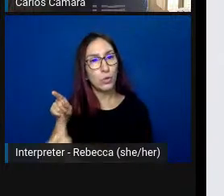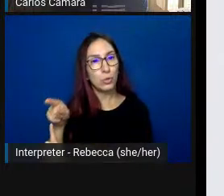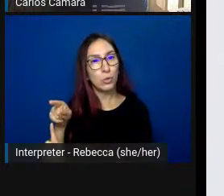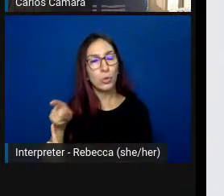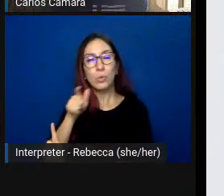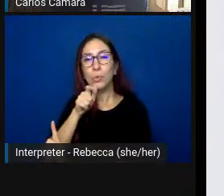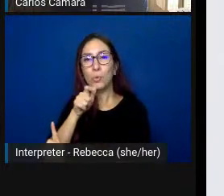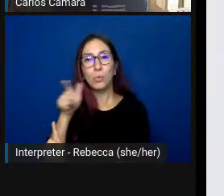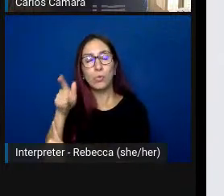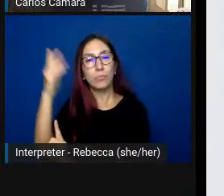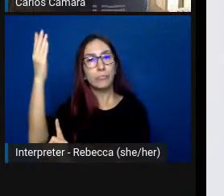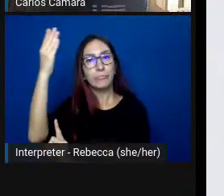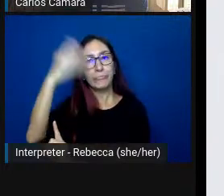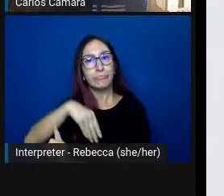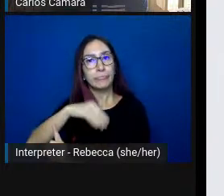Yesterday I was speaking with a friend , a